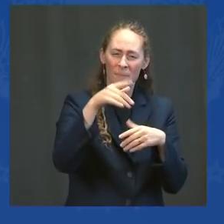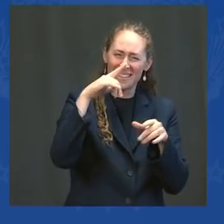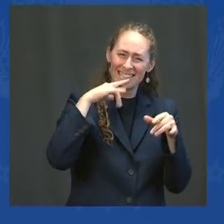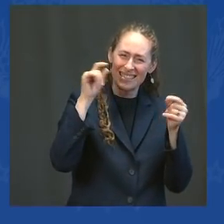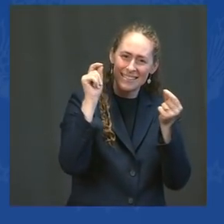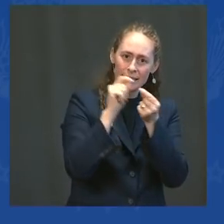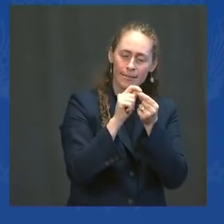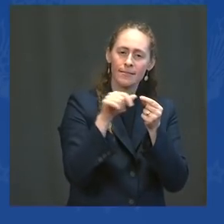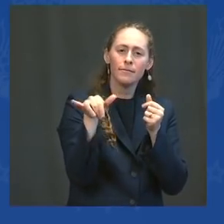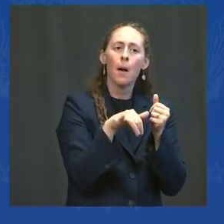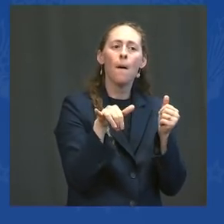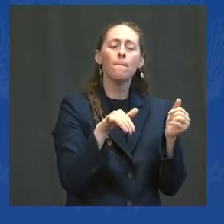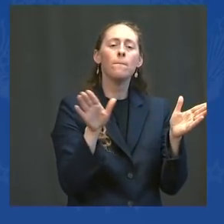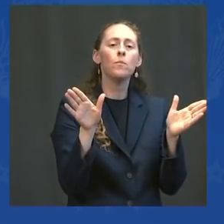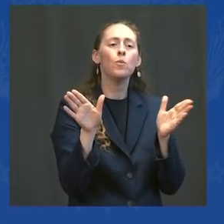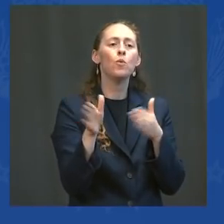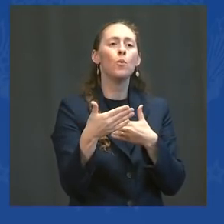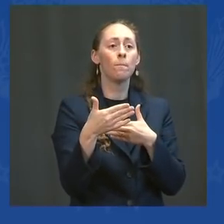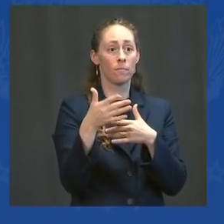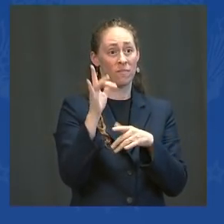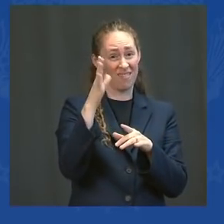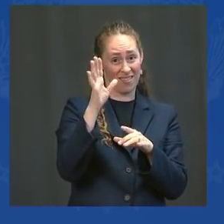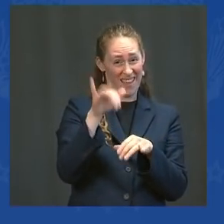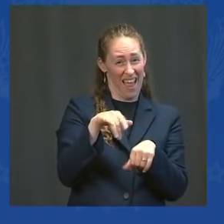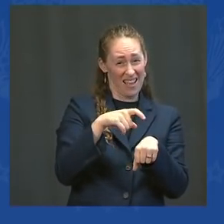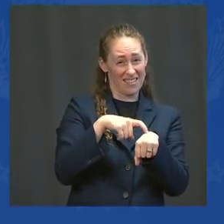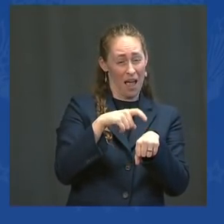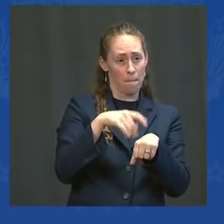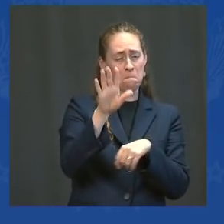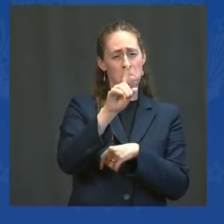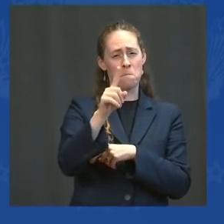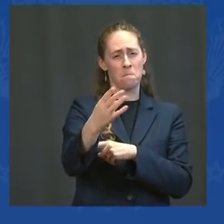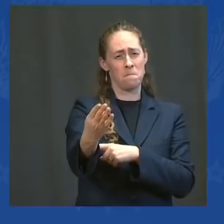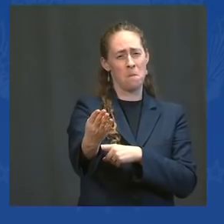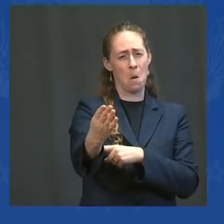just before 1:00 AM, as officers stood guard,